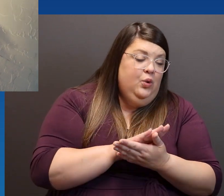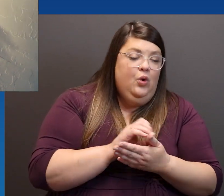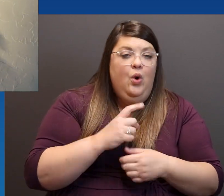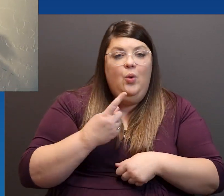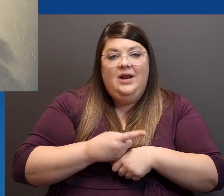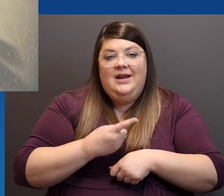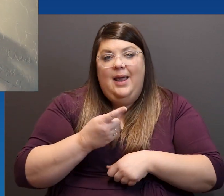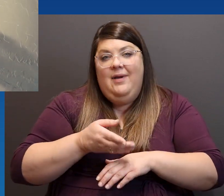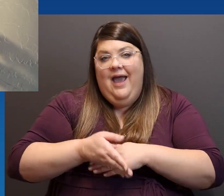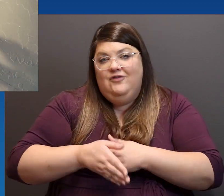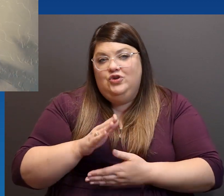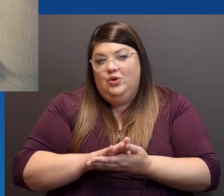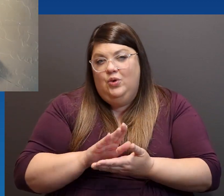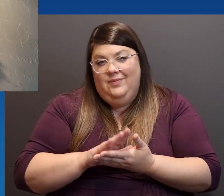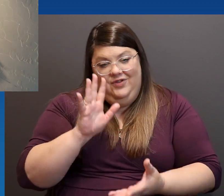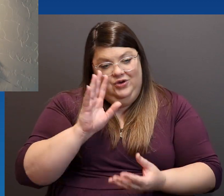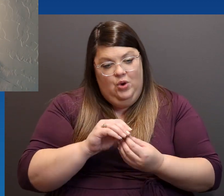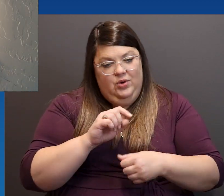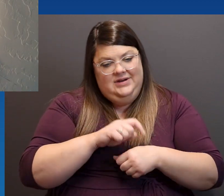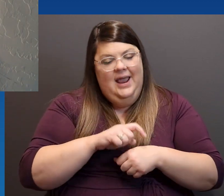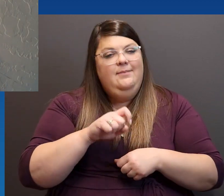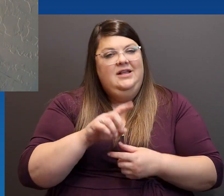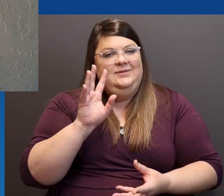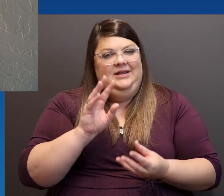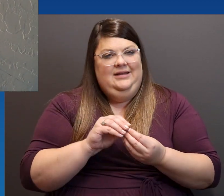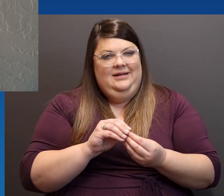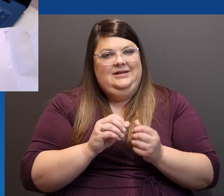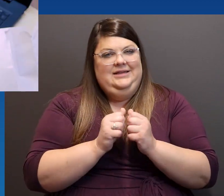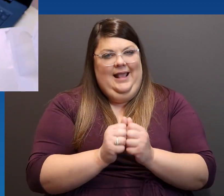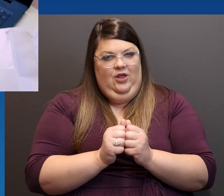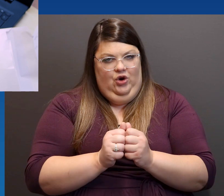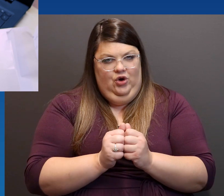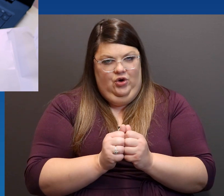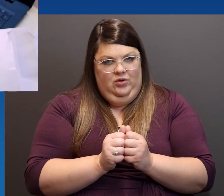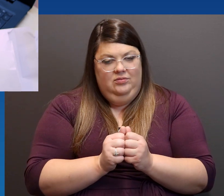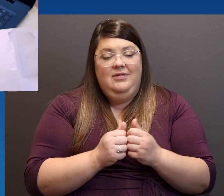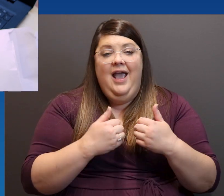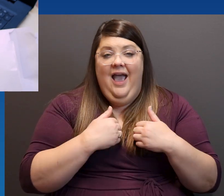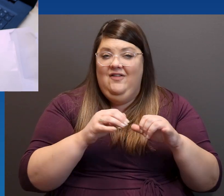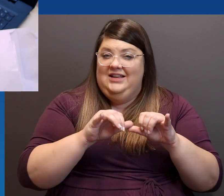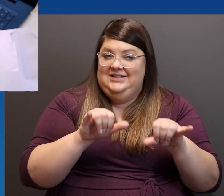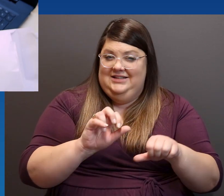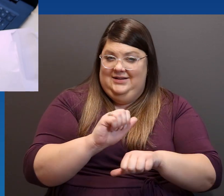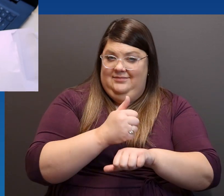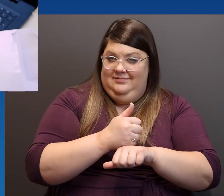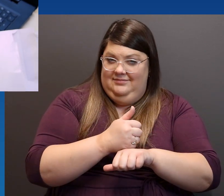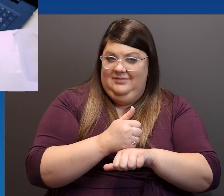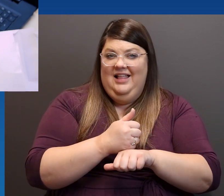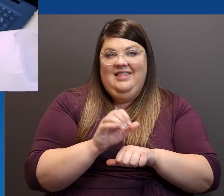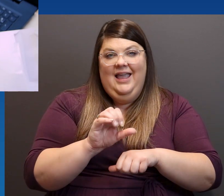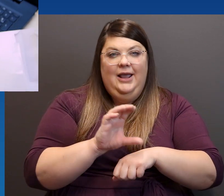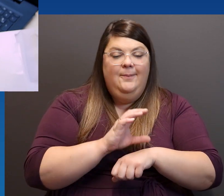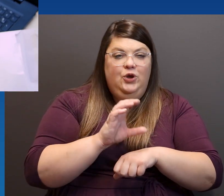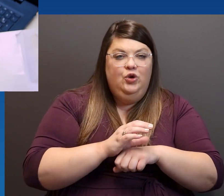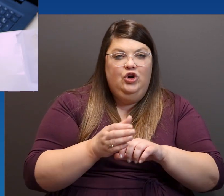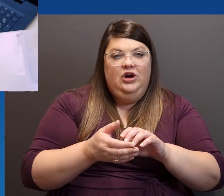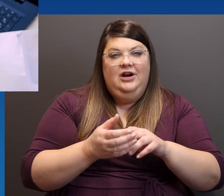The total time the child stays must be added together. Having a system in place such as a computer-generated spreadsheet